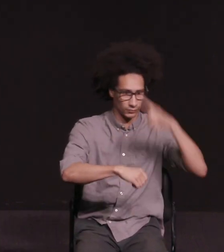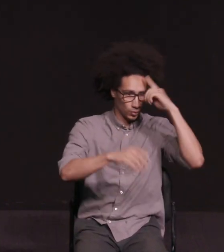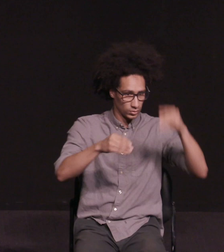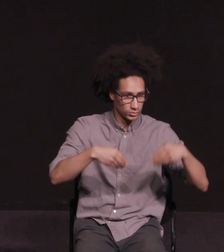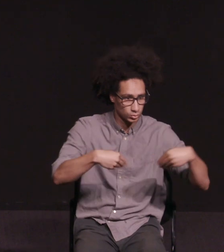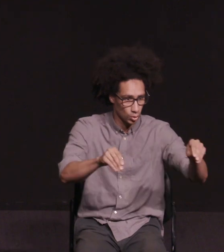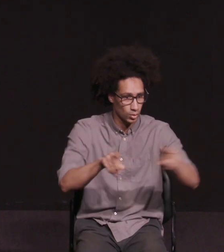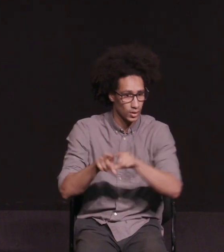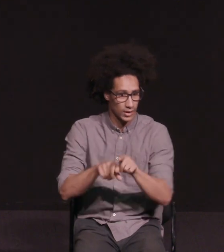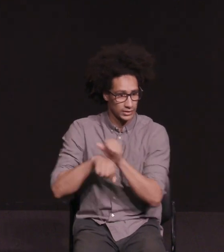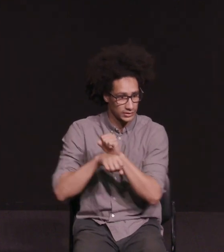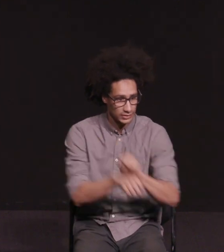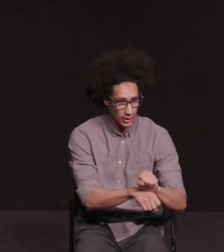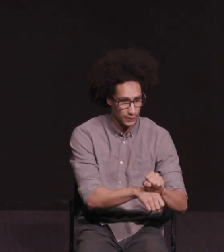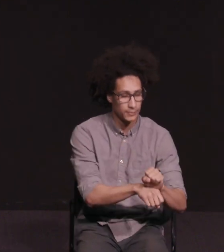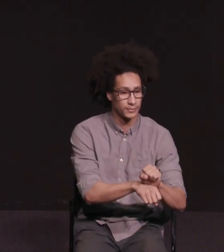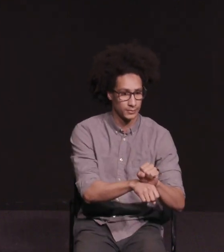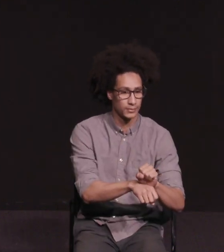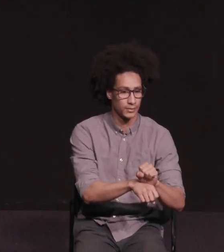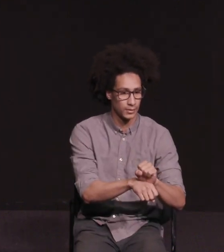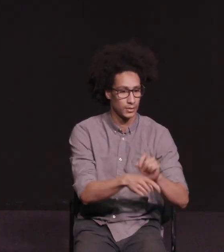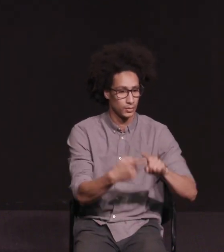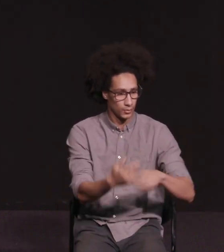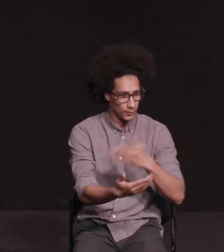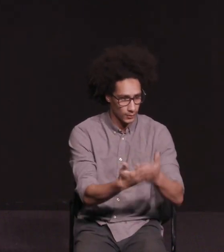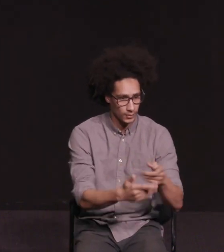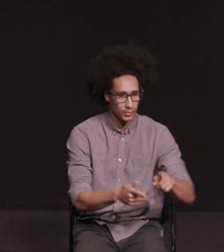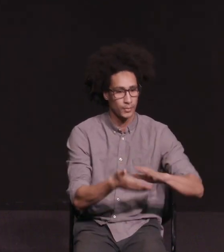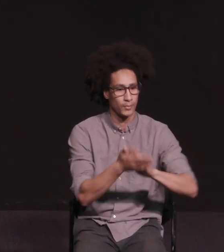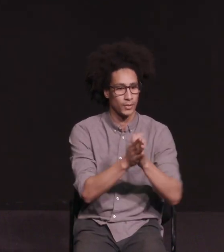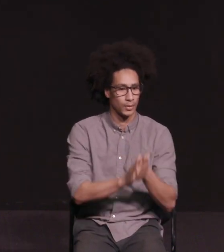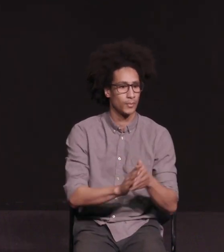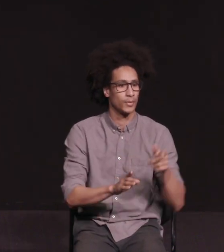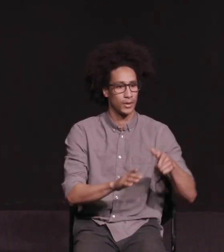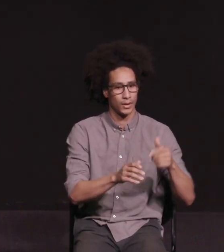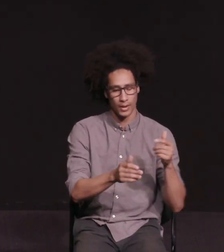outlawed as part of the 1850 compromise, in secret many